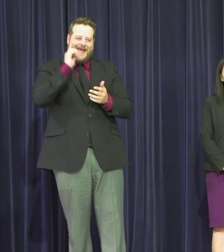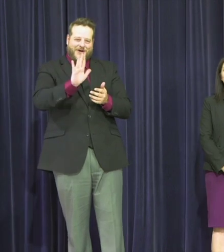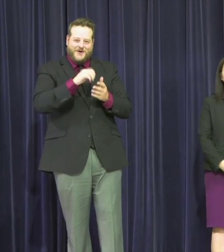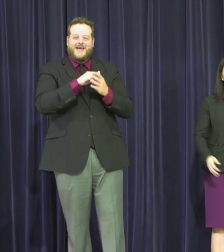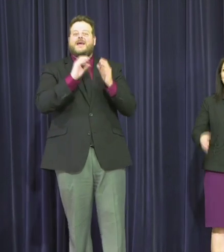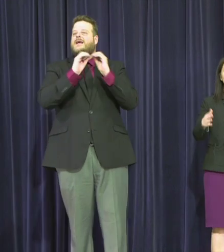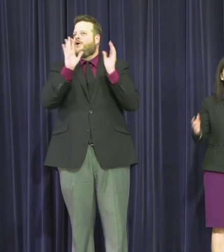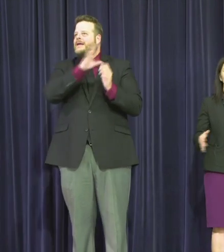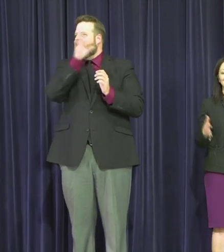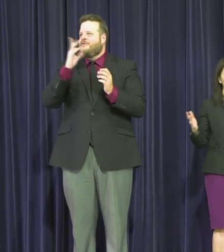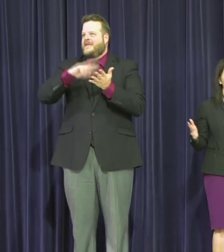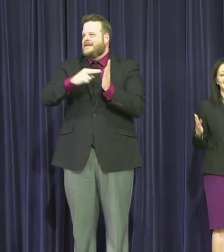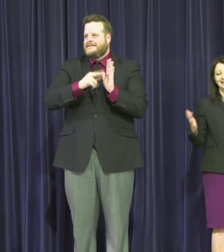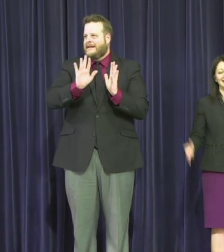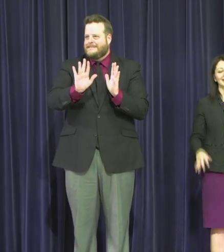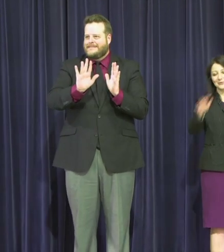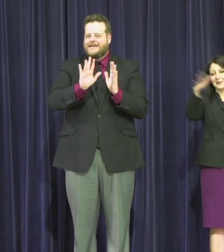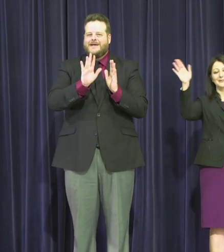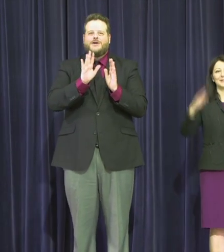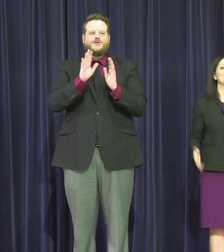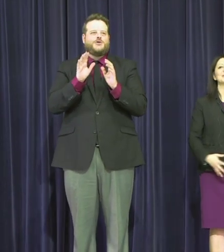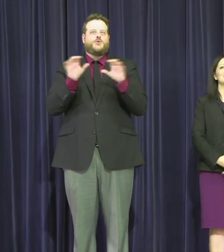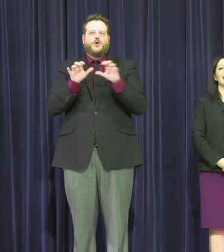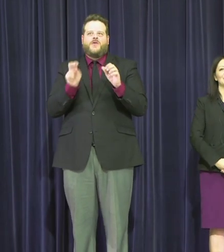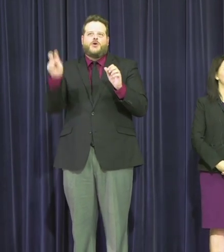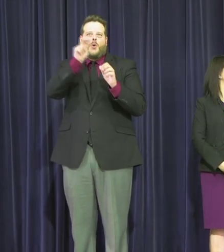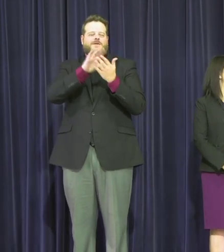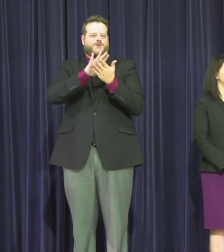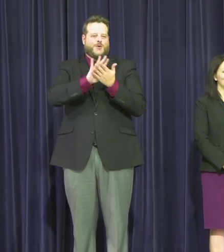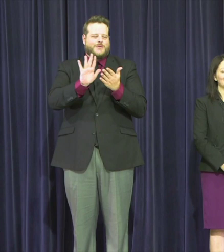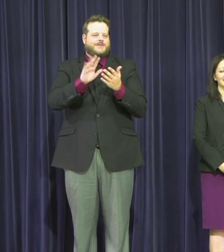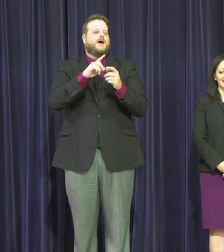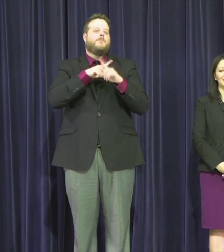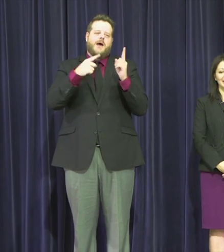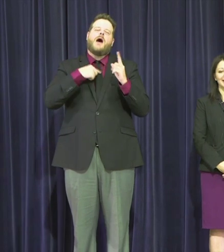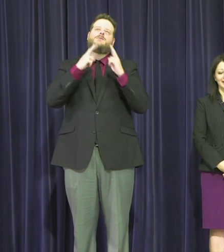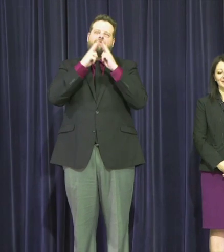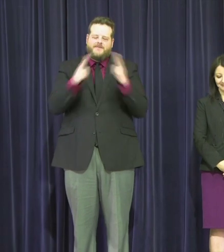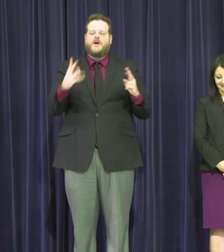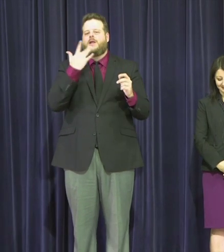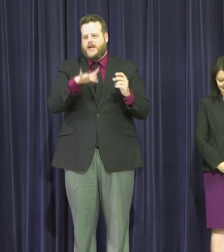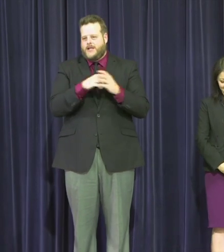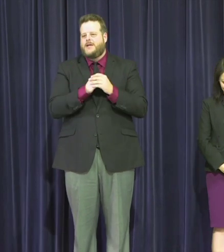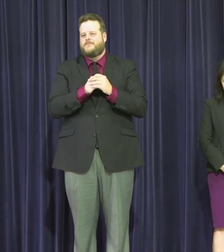Clearly never the intent to sort of do the tour of schools but I feel very lucky- very lucky to be here.